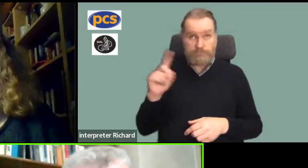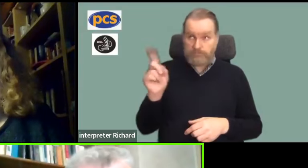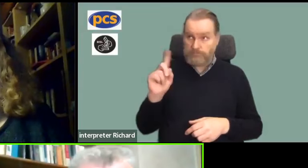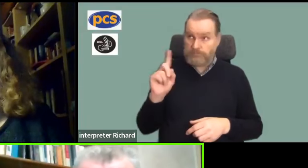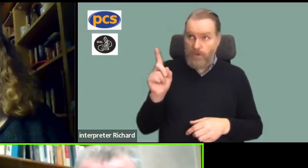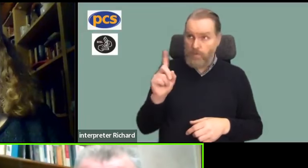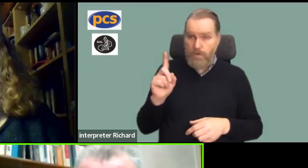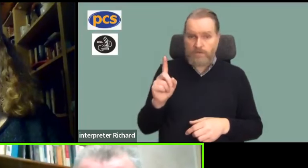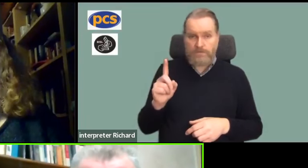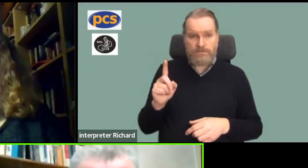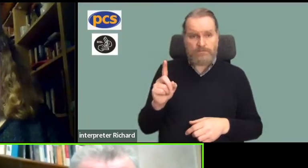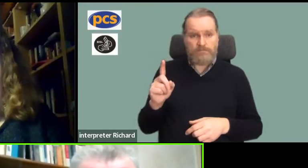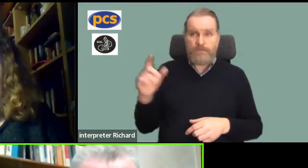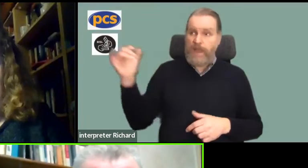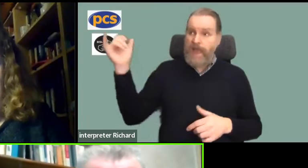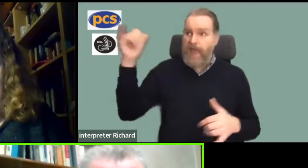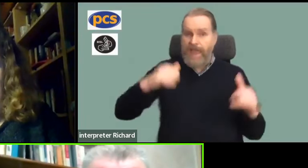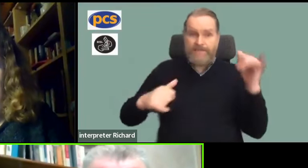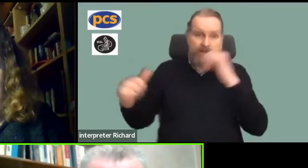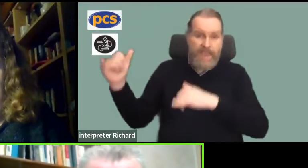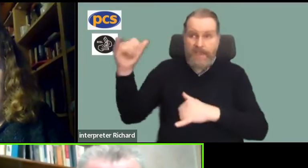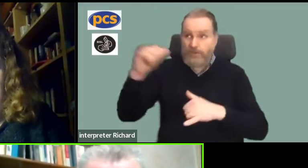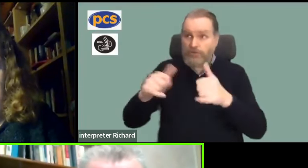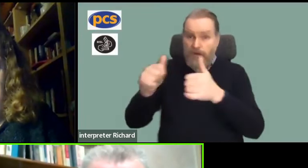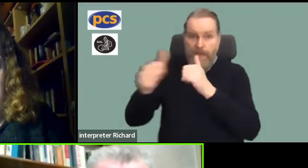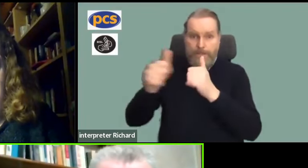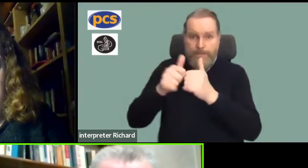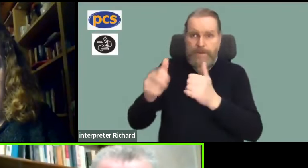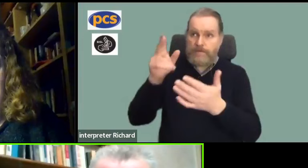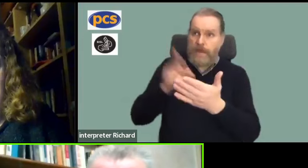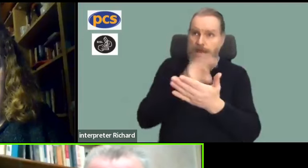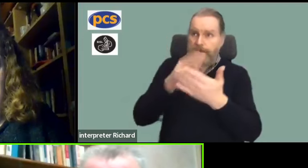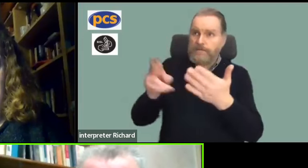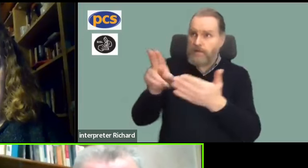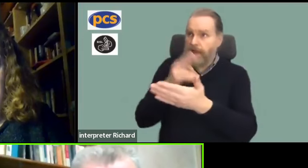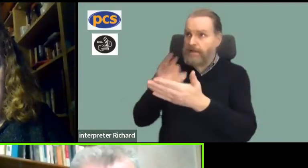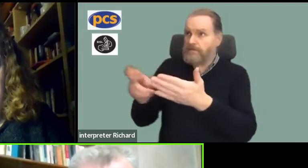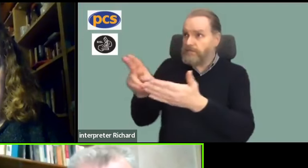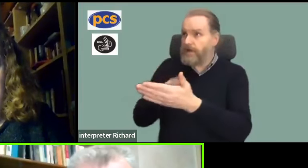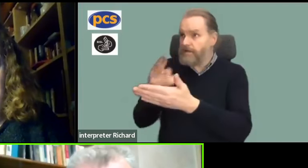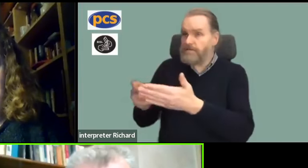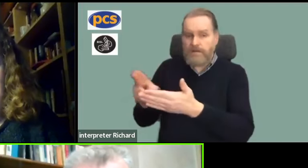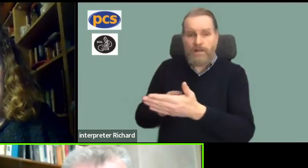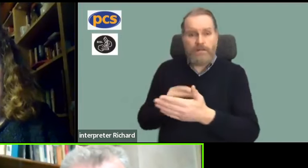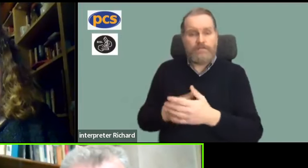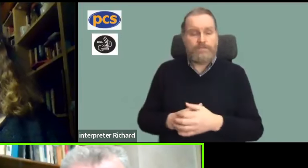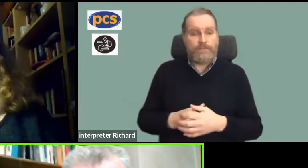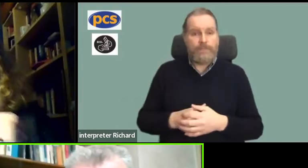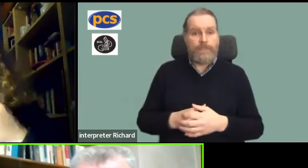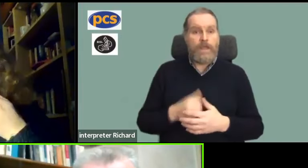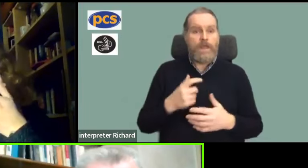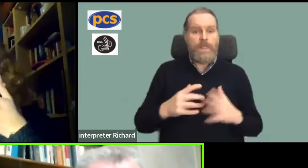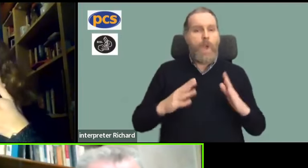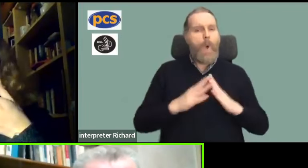, and in fact, we've only got to look at what is being said whether that's from 80. from aviation companies, talking about canceling flights, where here's so here's soella, bravery and